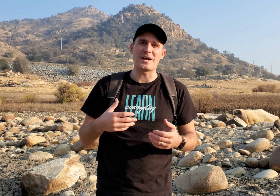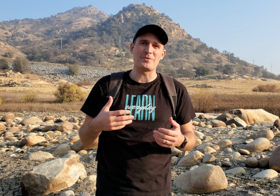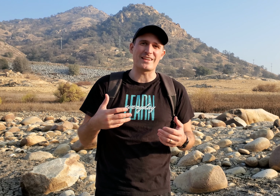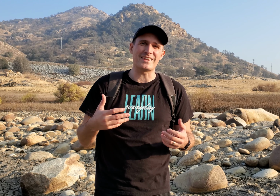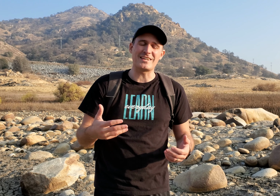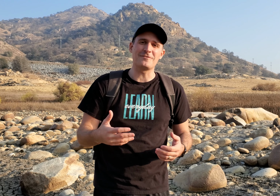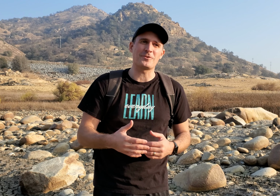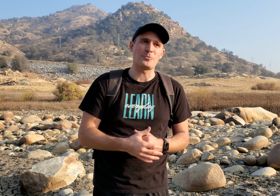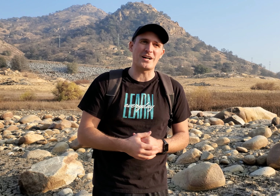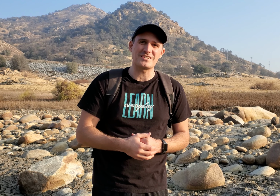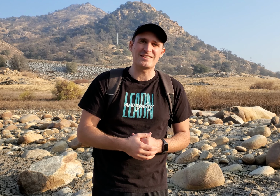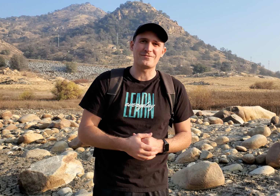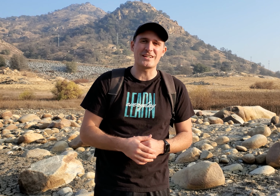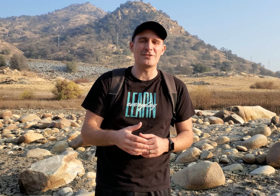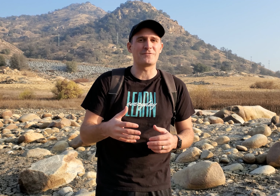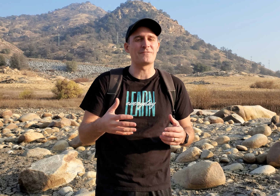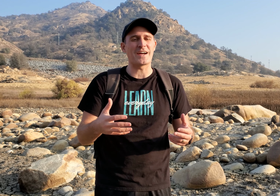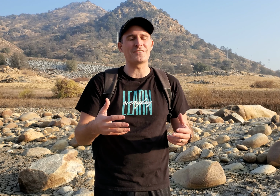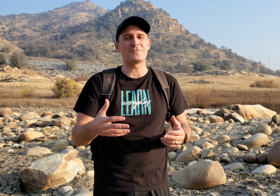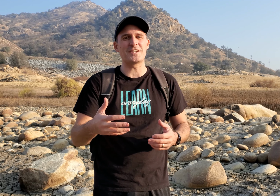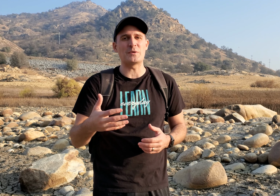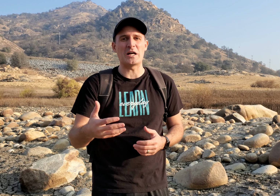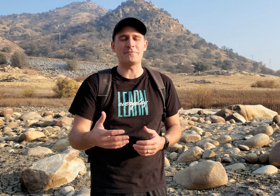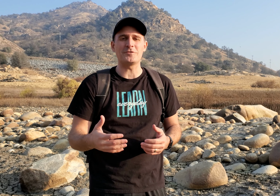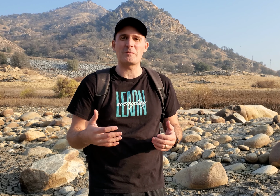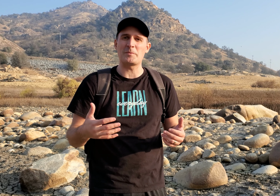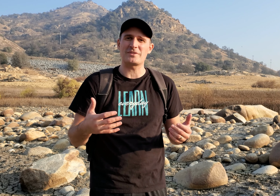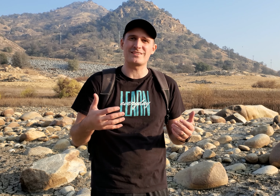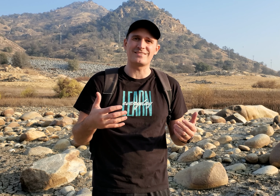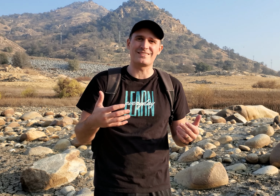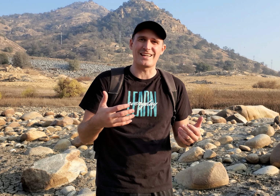I want to thank you for watching this video if you found this video helpful remember to